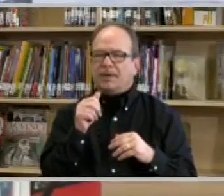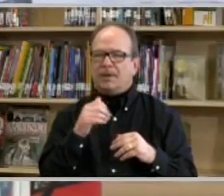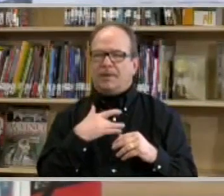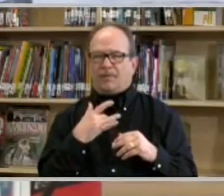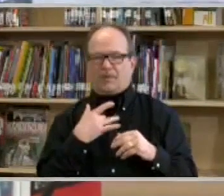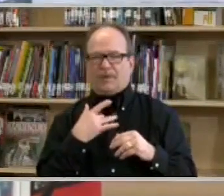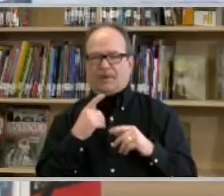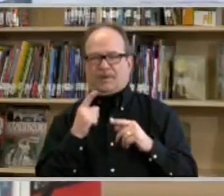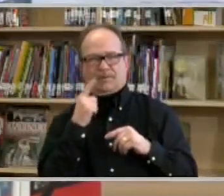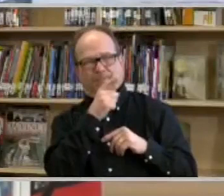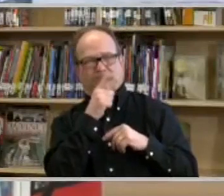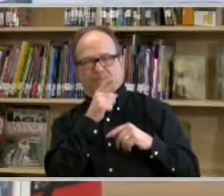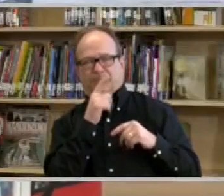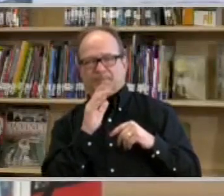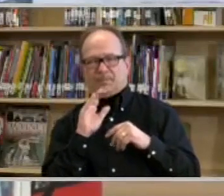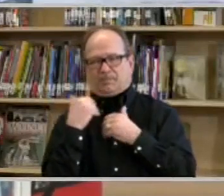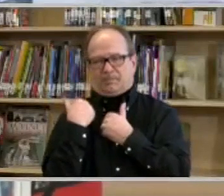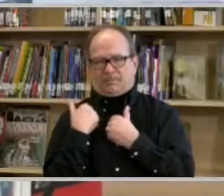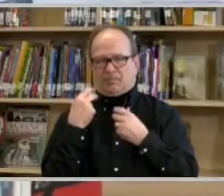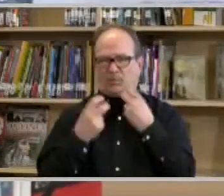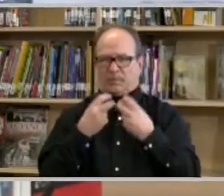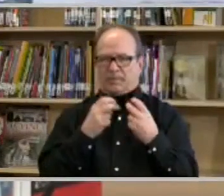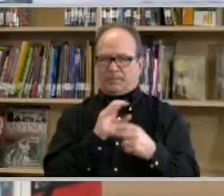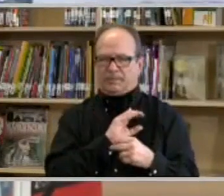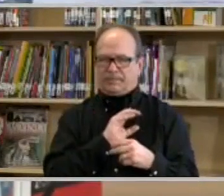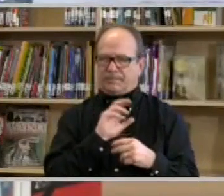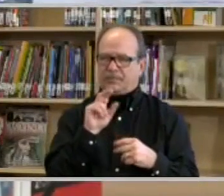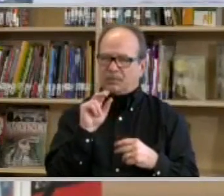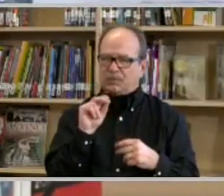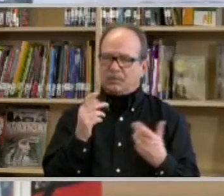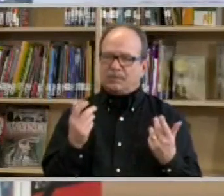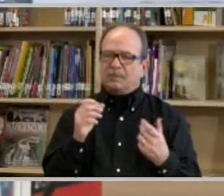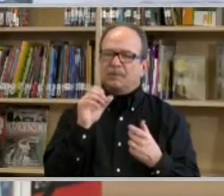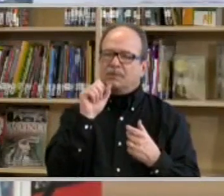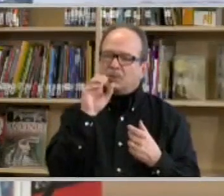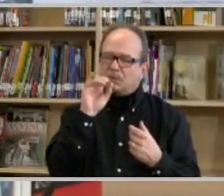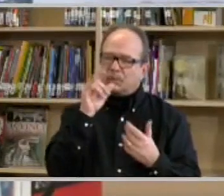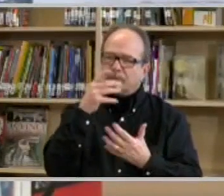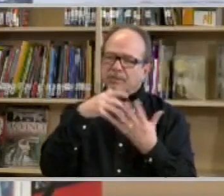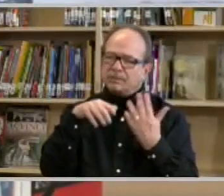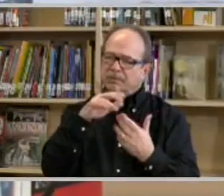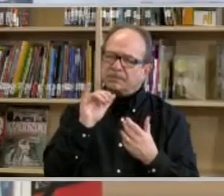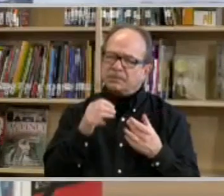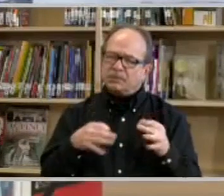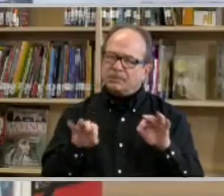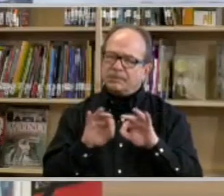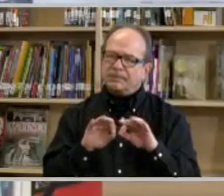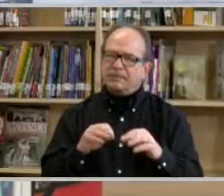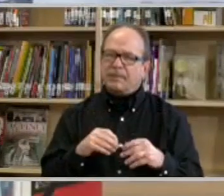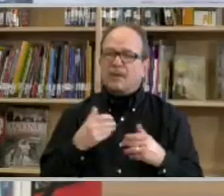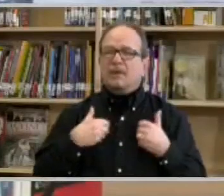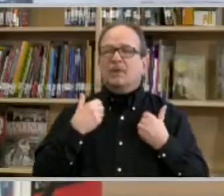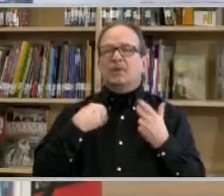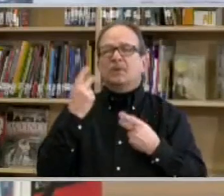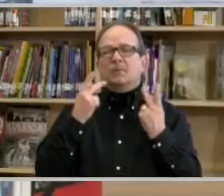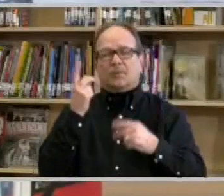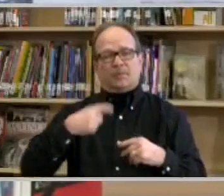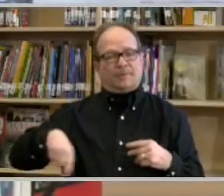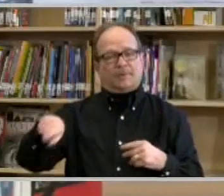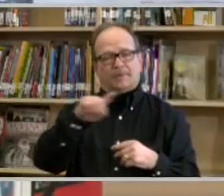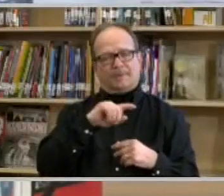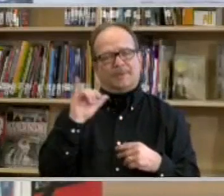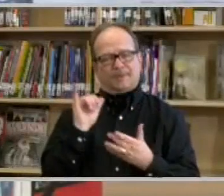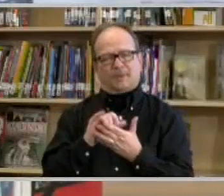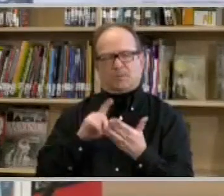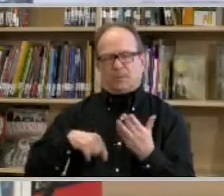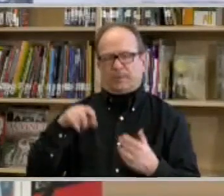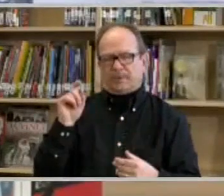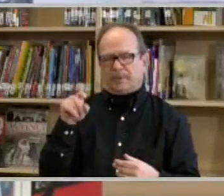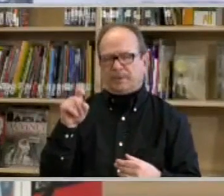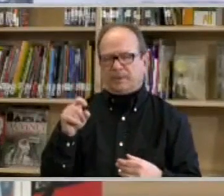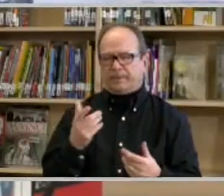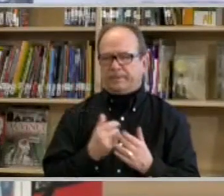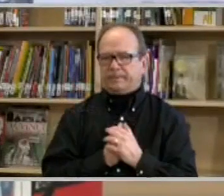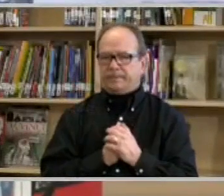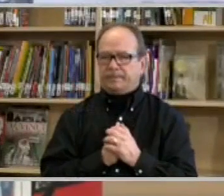PUT IT ALL ON THEM.